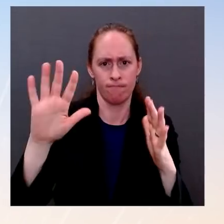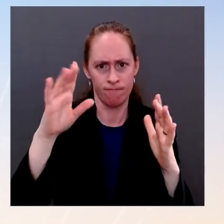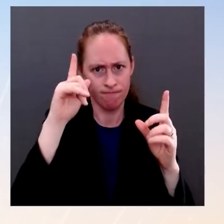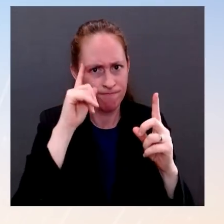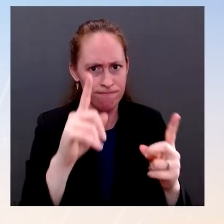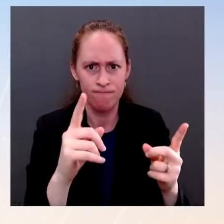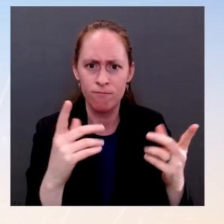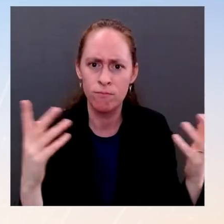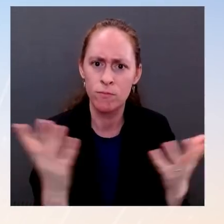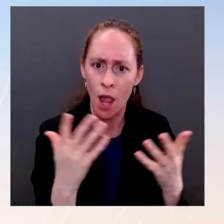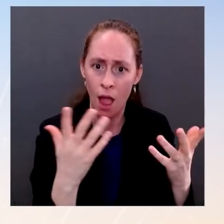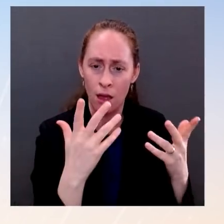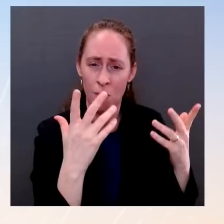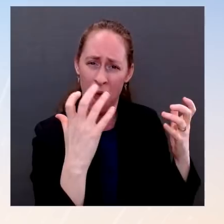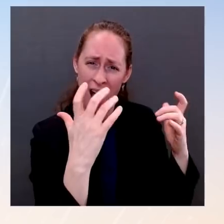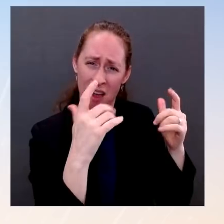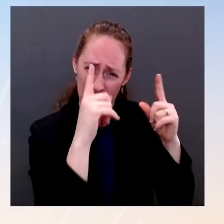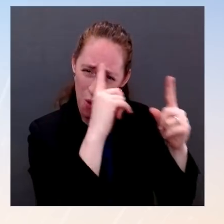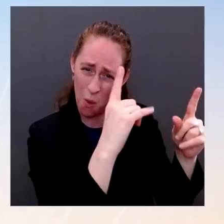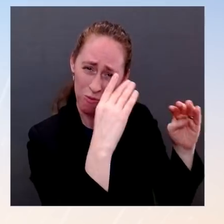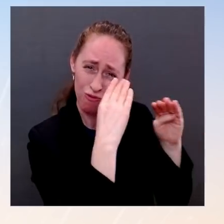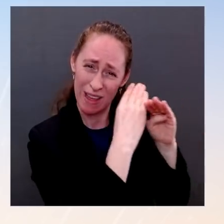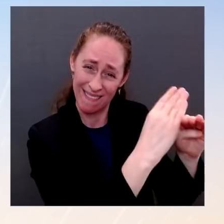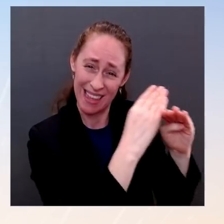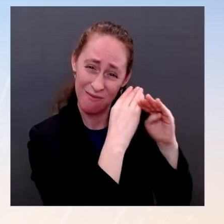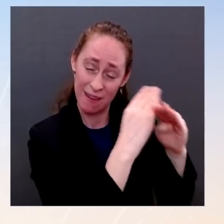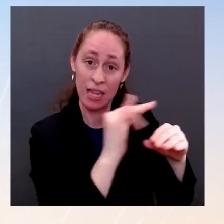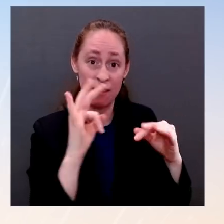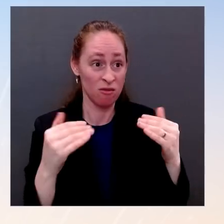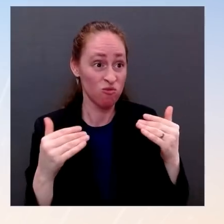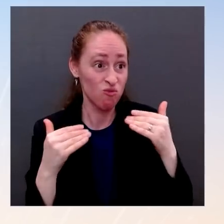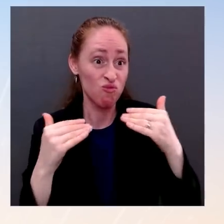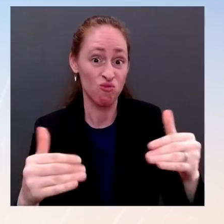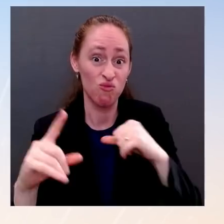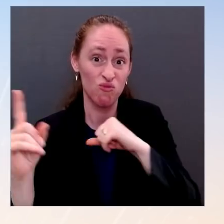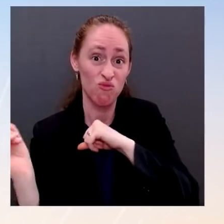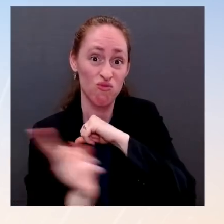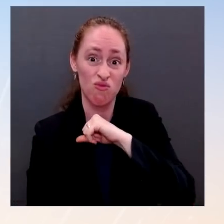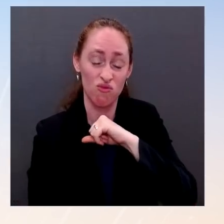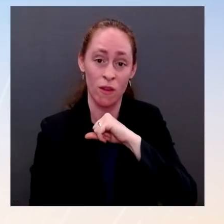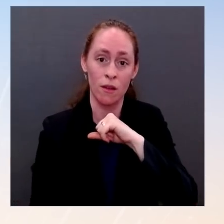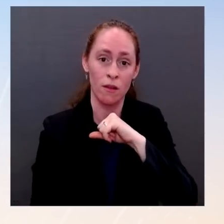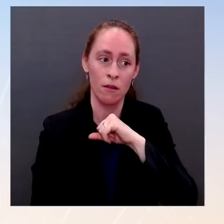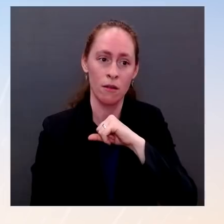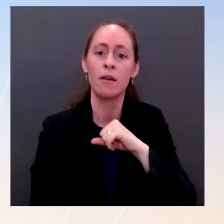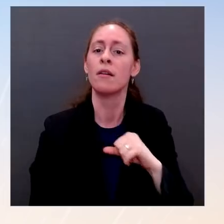The Press: But are they working? Ms. Psaki: Well, again, Jacqui, I think that's our assessment from the national security team and --